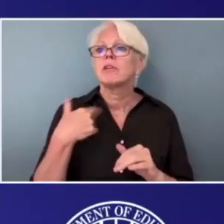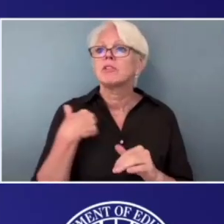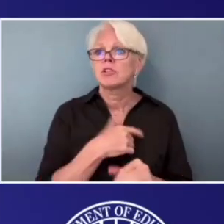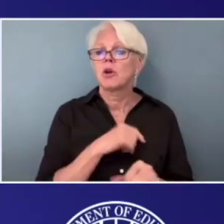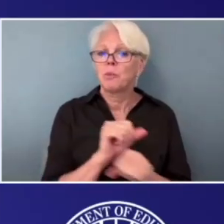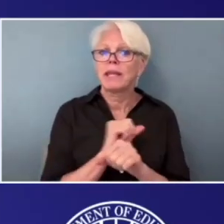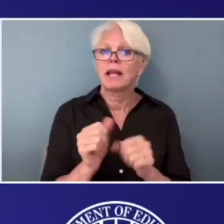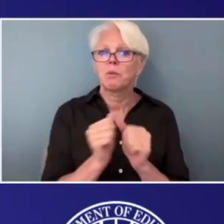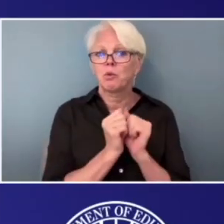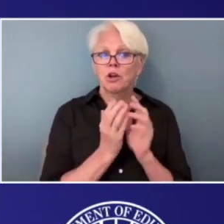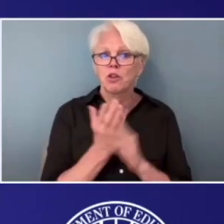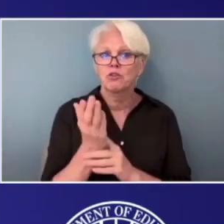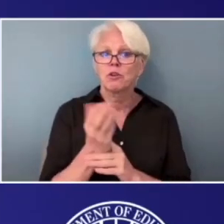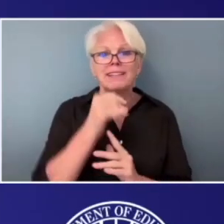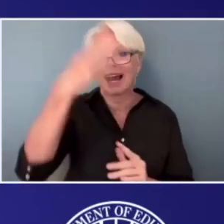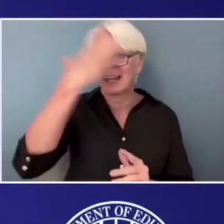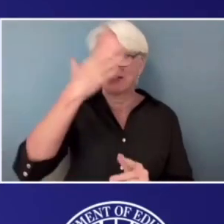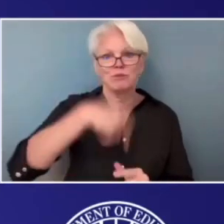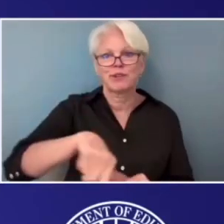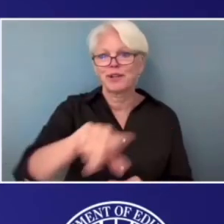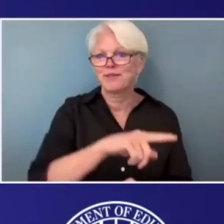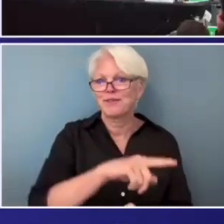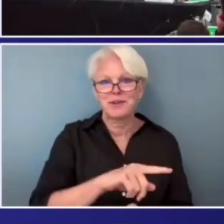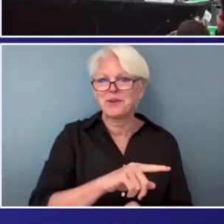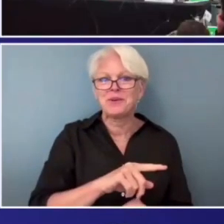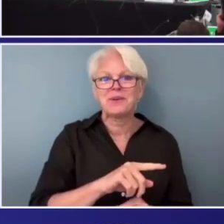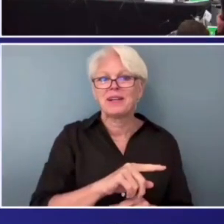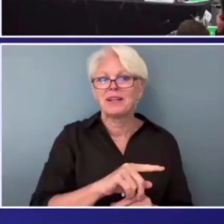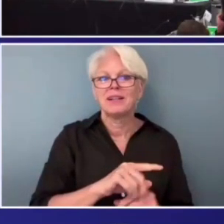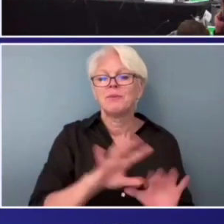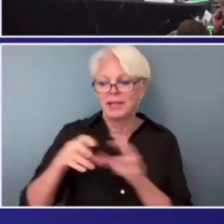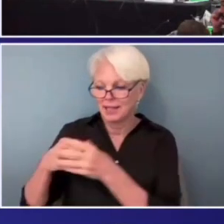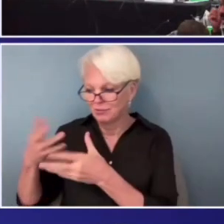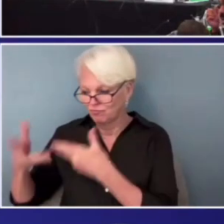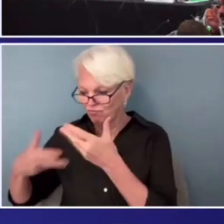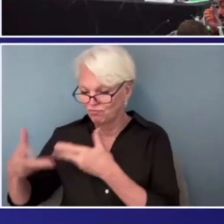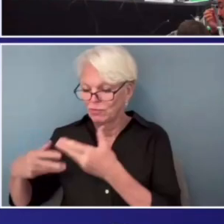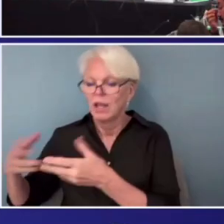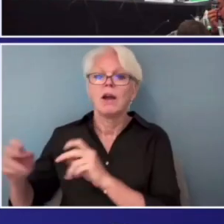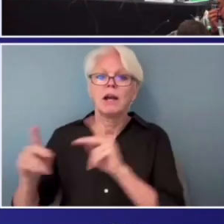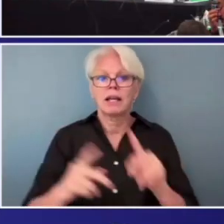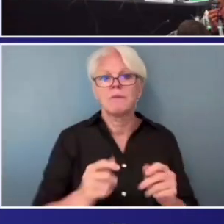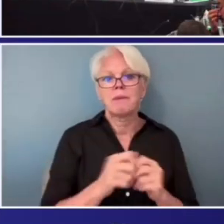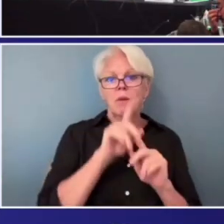not in front of you. Come back with answers, we'll have -- will go over this.